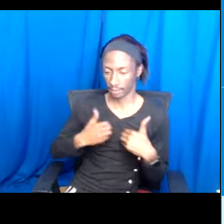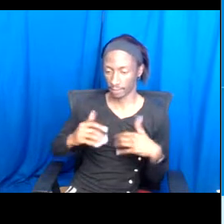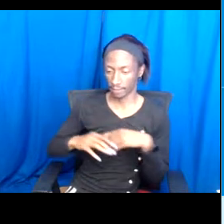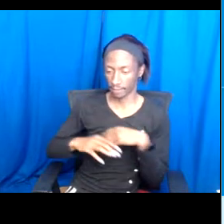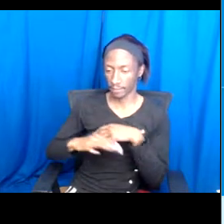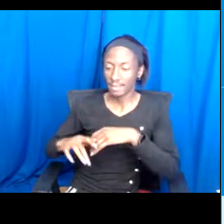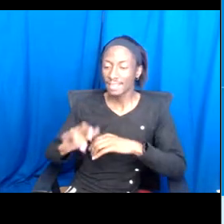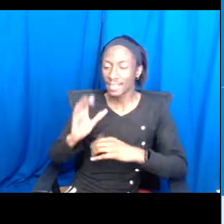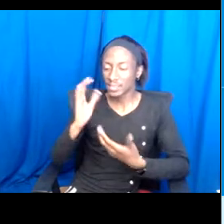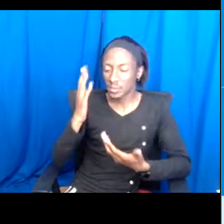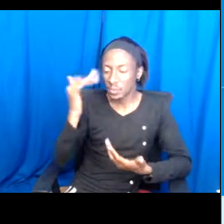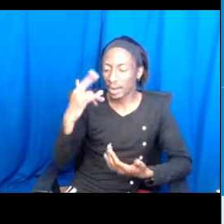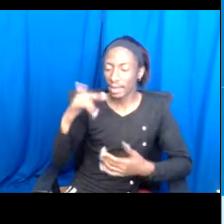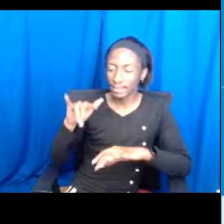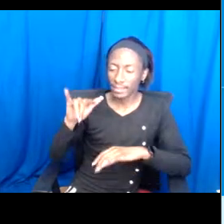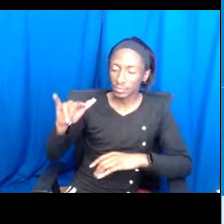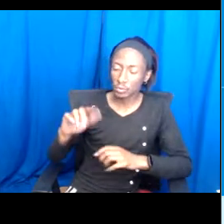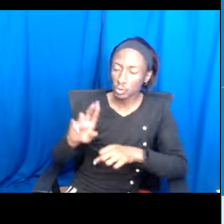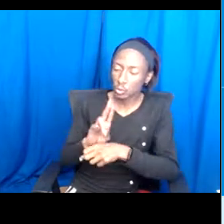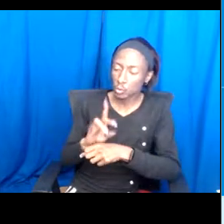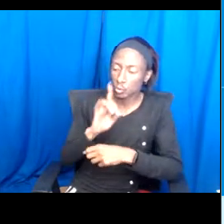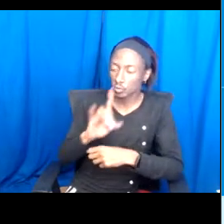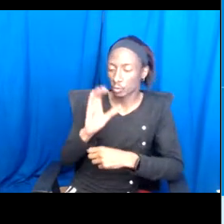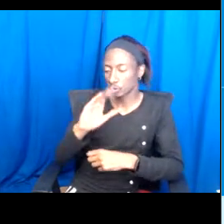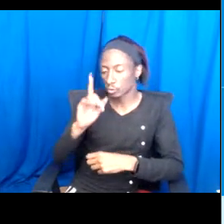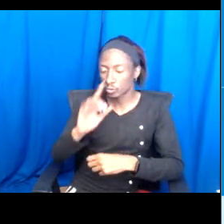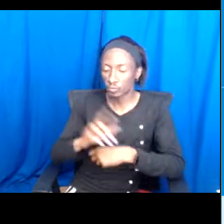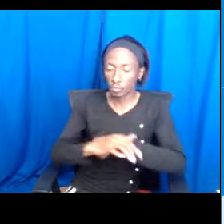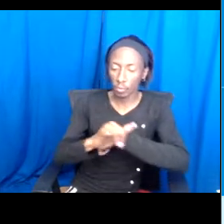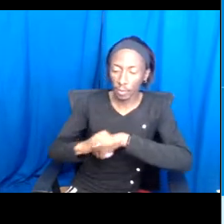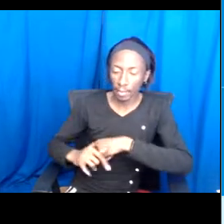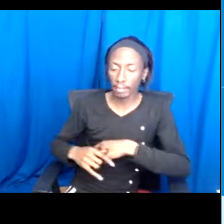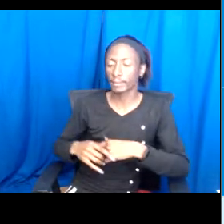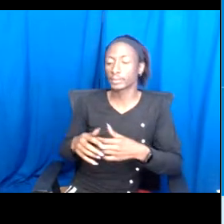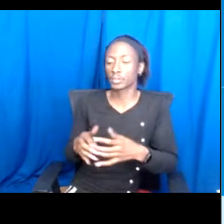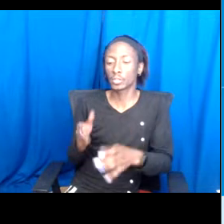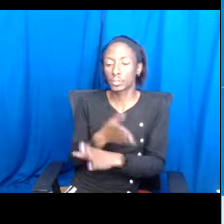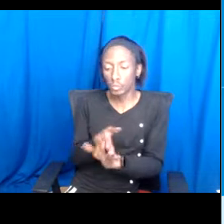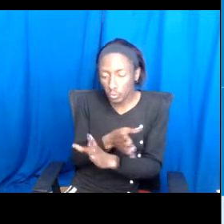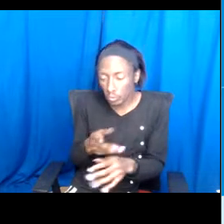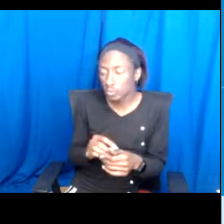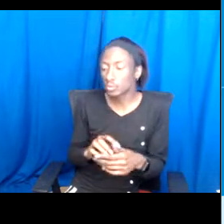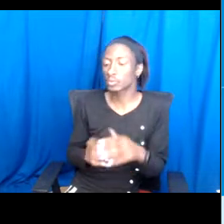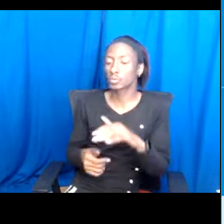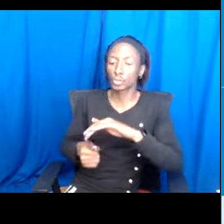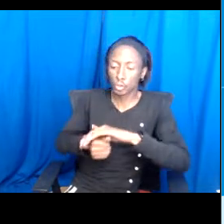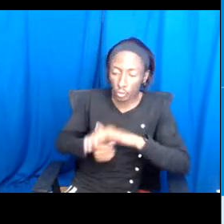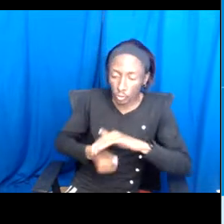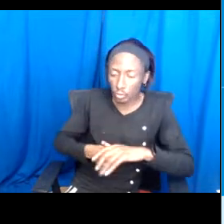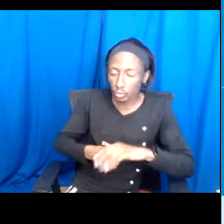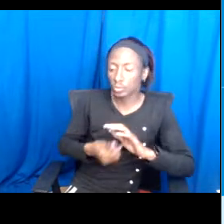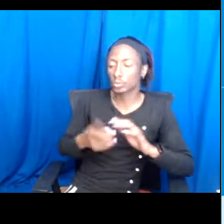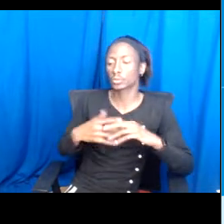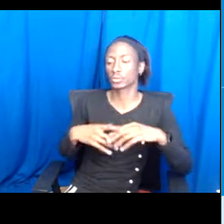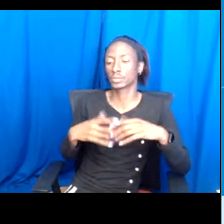for bowhead whales and walrus in the Arctic Circle. Sea turtles and sea lions on the West Coast